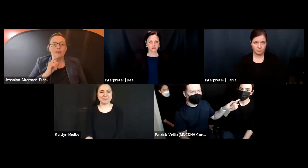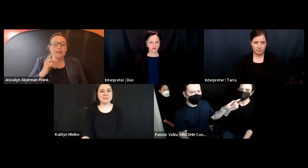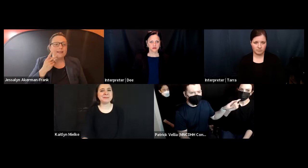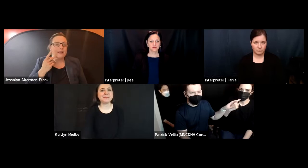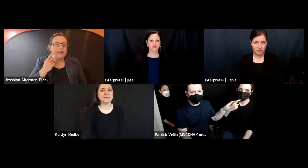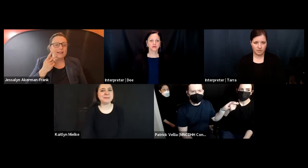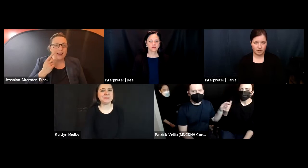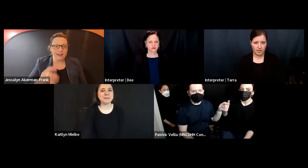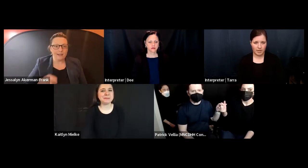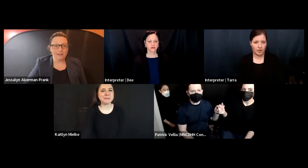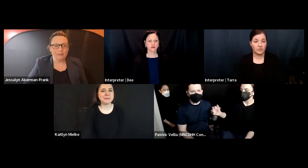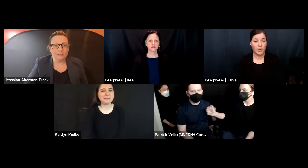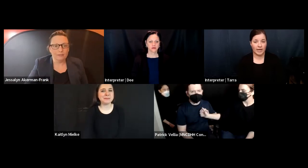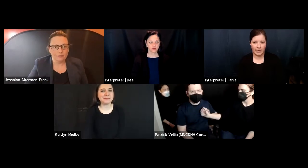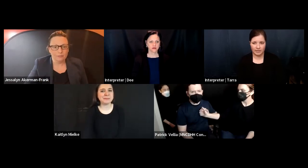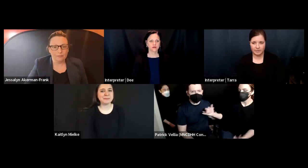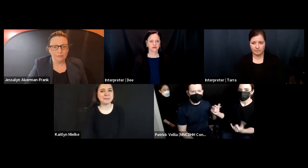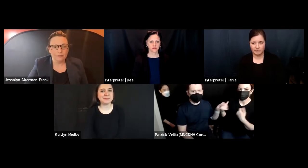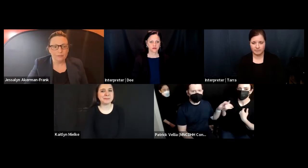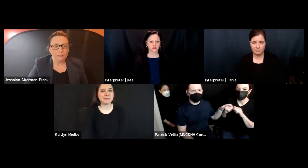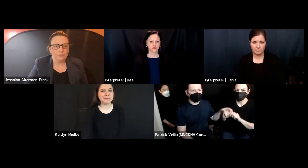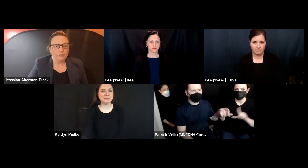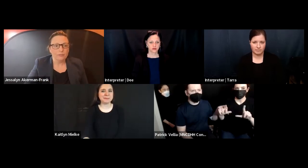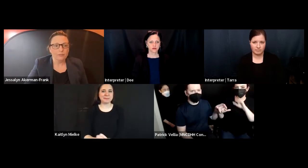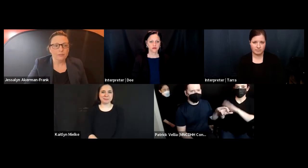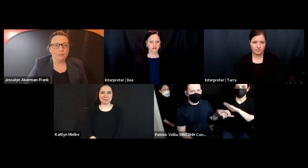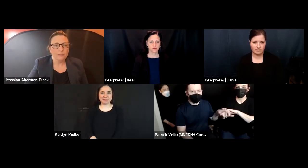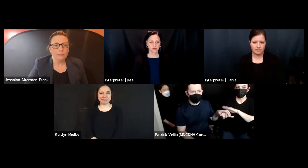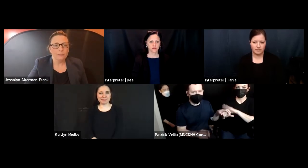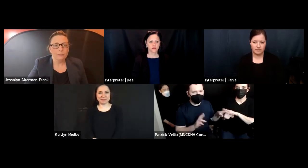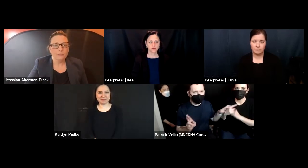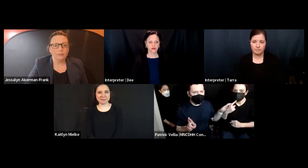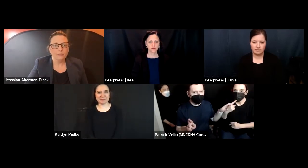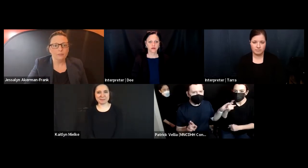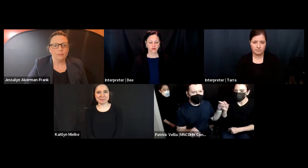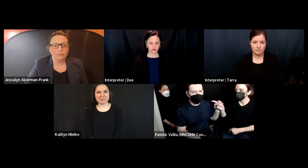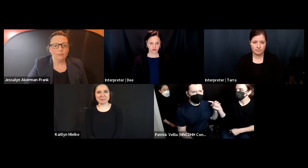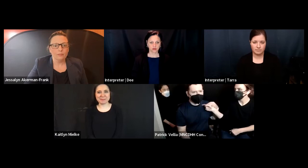I'm going to spotlight Patrick.